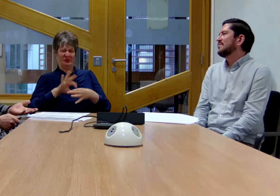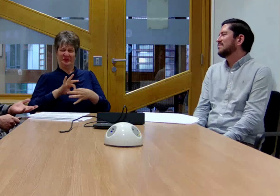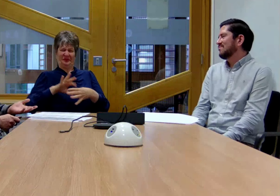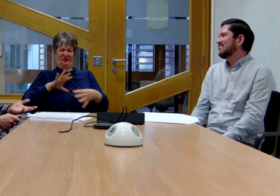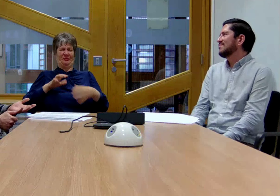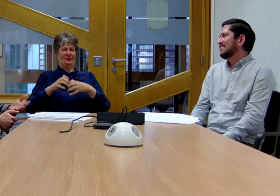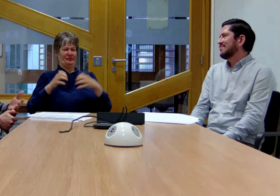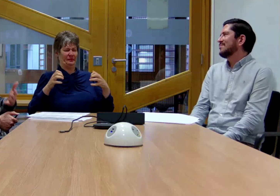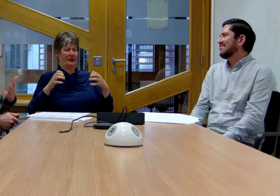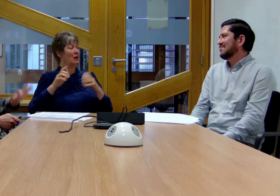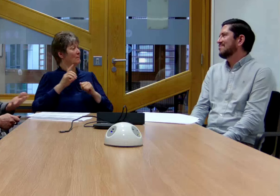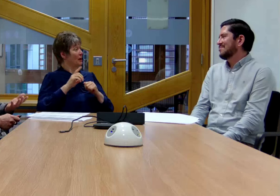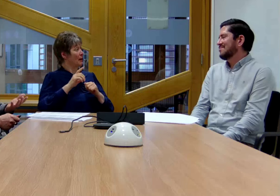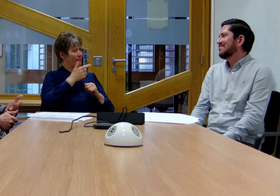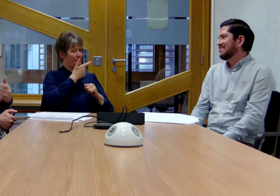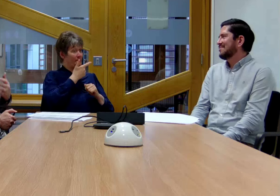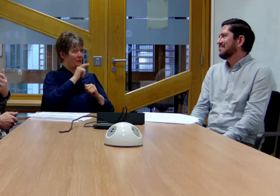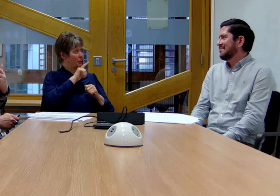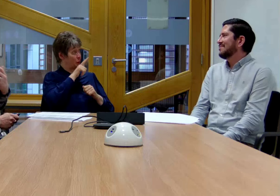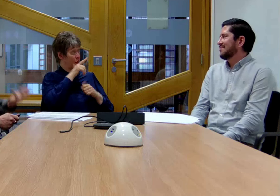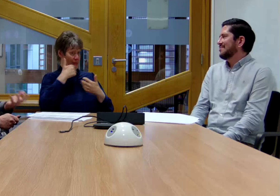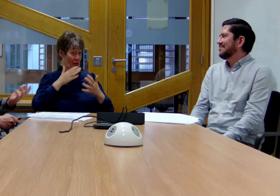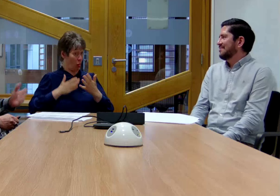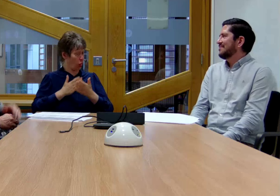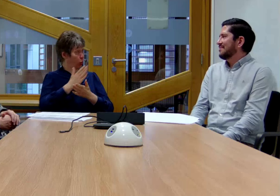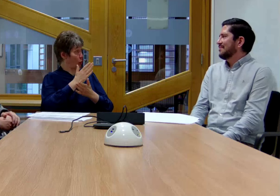of the people are more confident in writing, like people have been through Gaelic education,